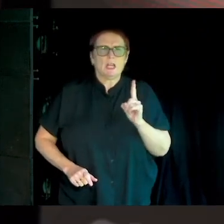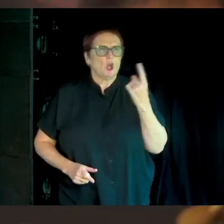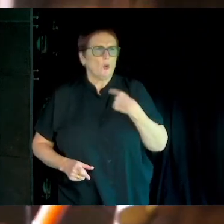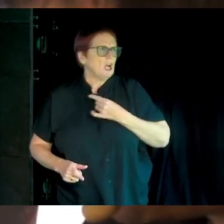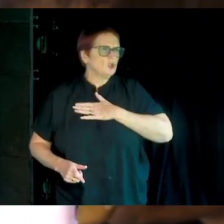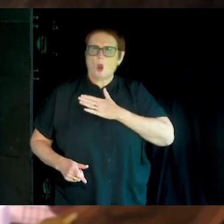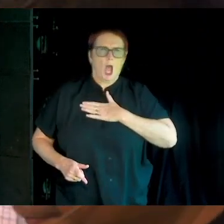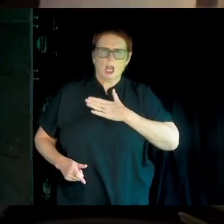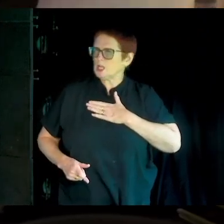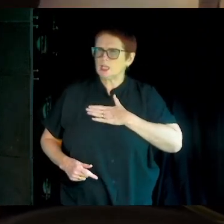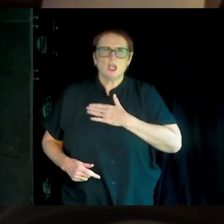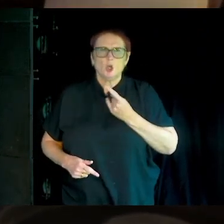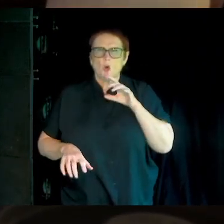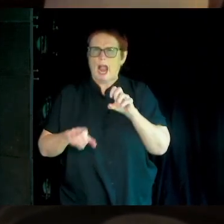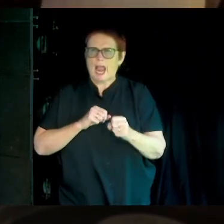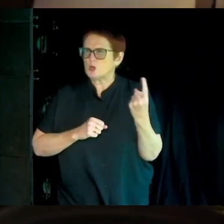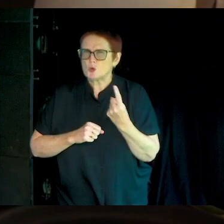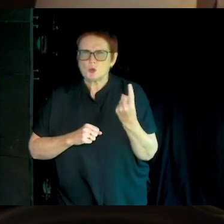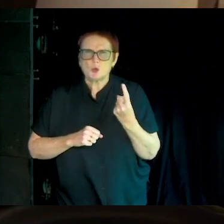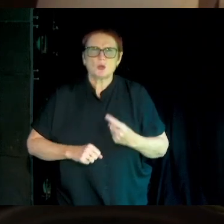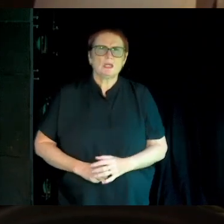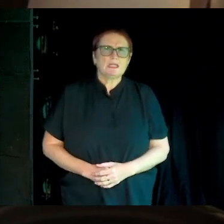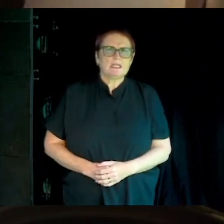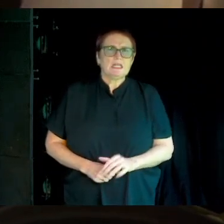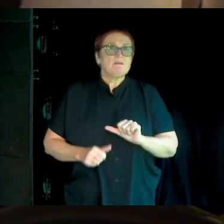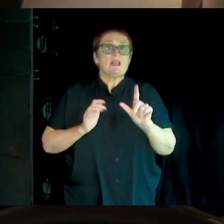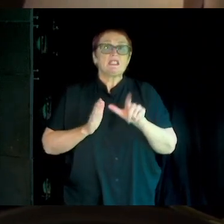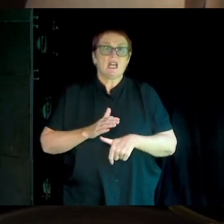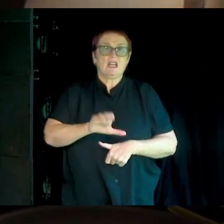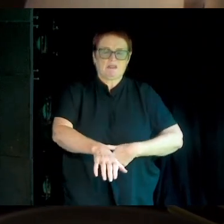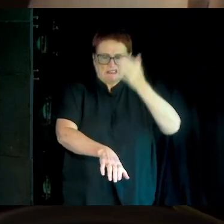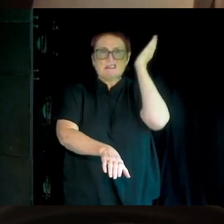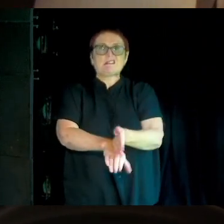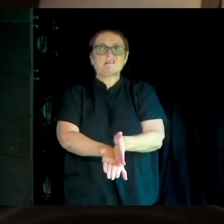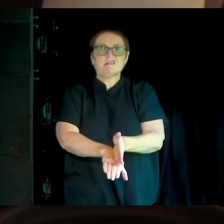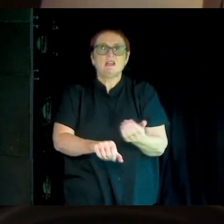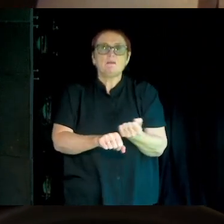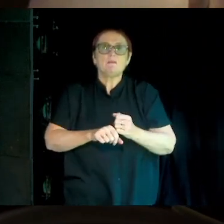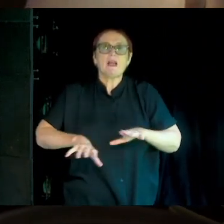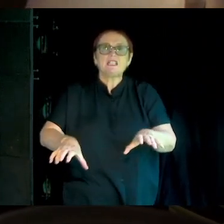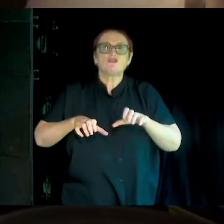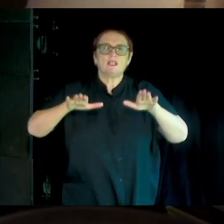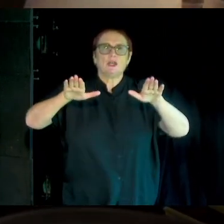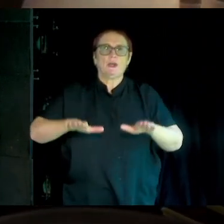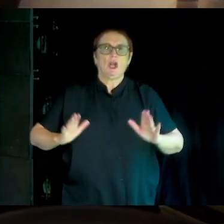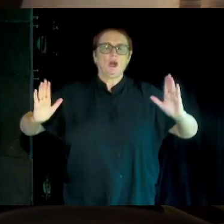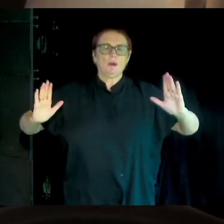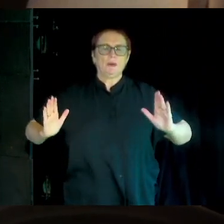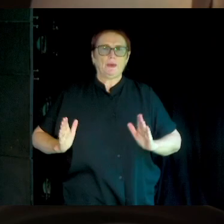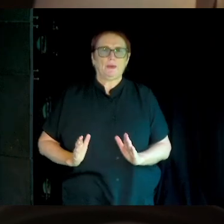okay so who you hate the most and this is your best time to release your stress and I promise you after that you'll be like ah so three step